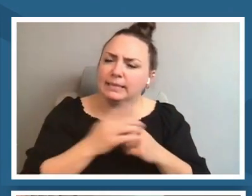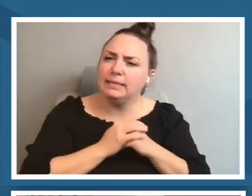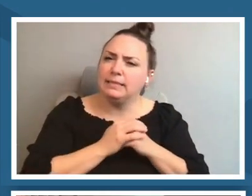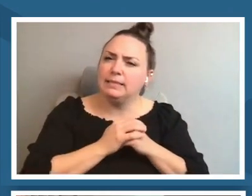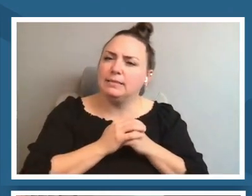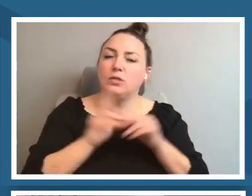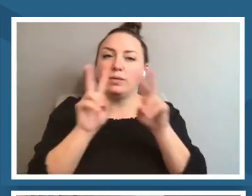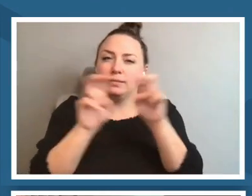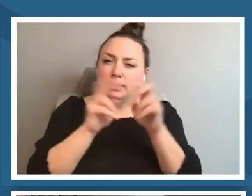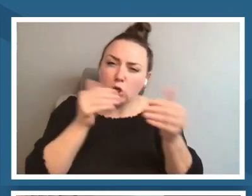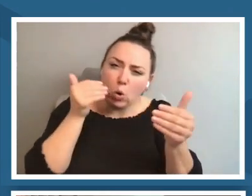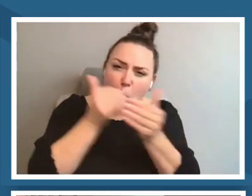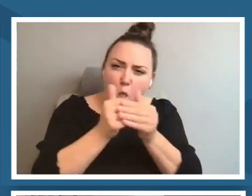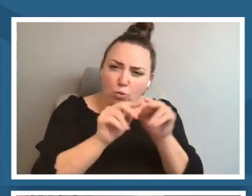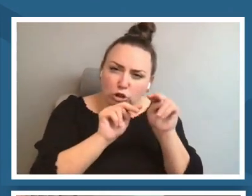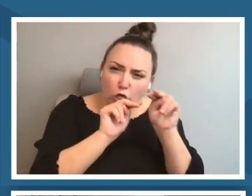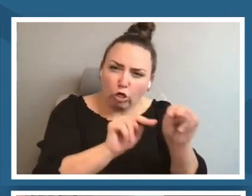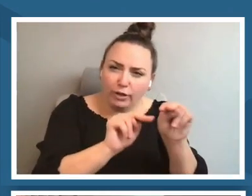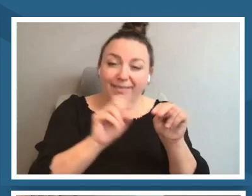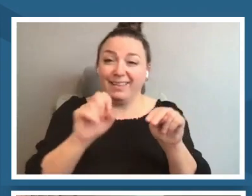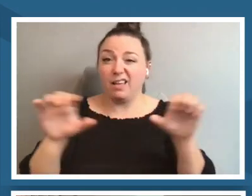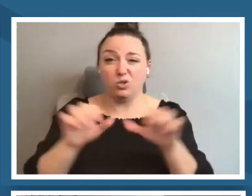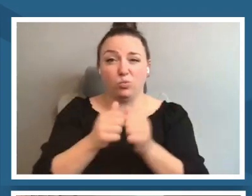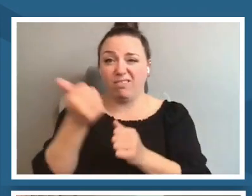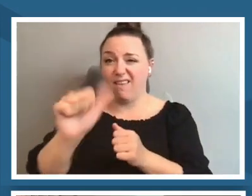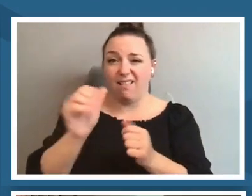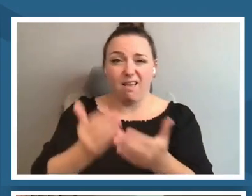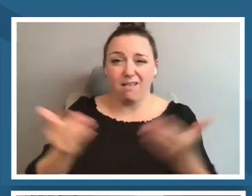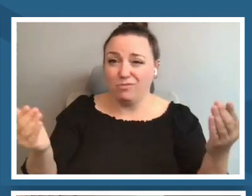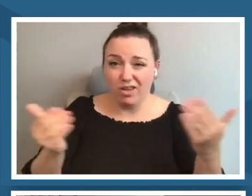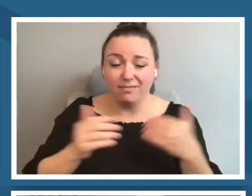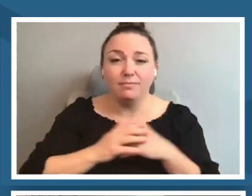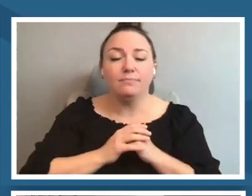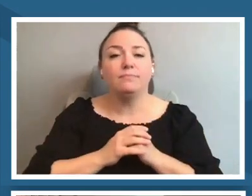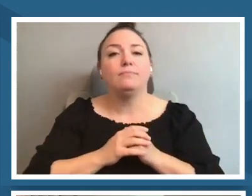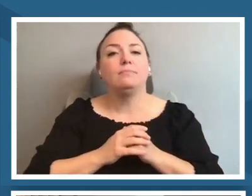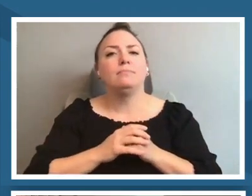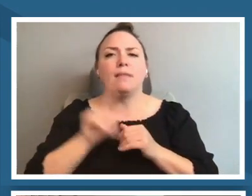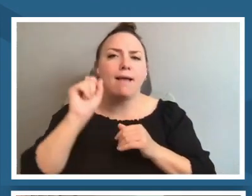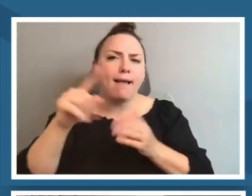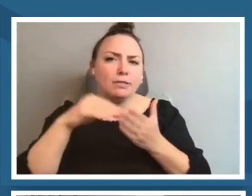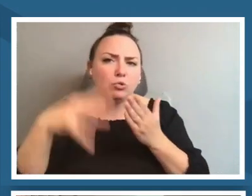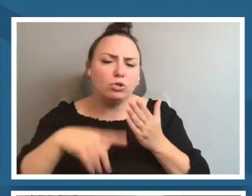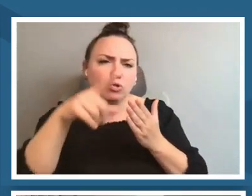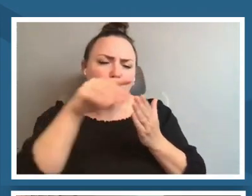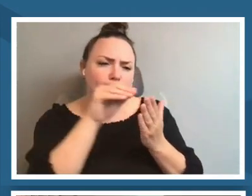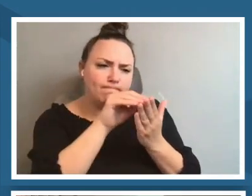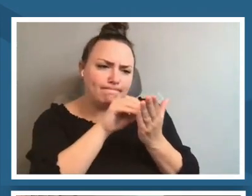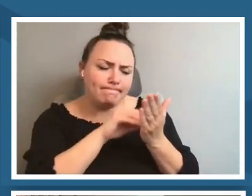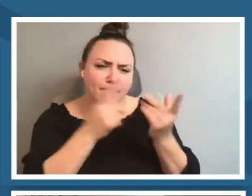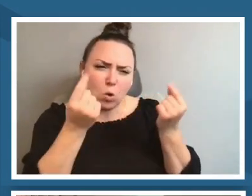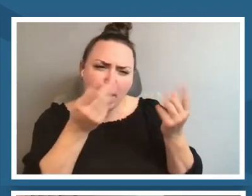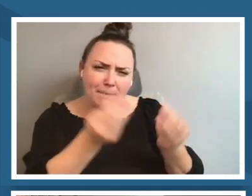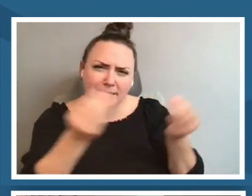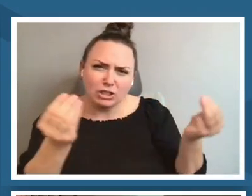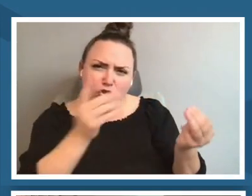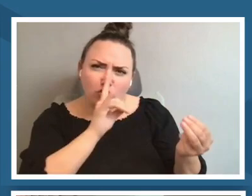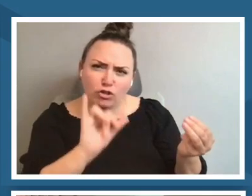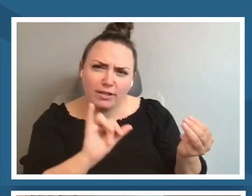be done with any sort of object um i ask them to make note of the materials make